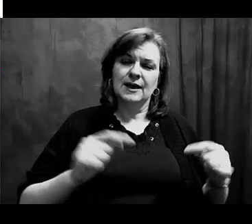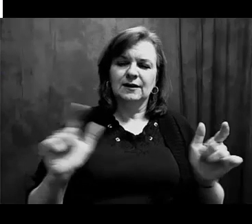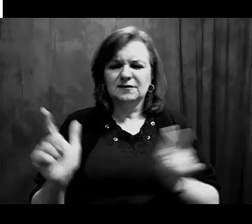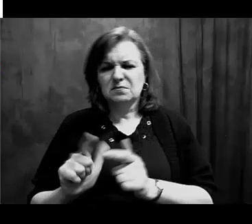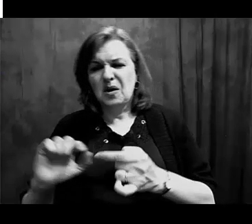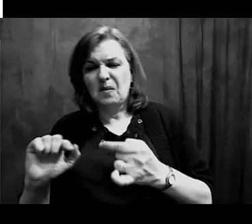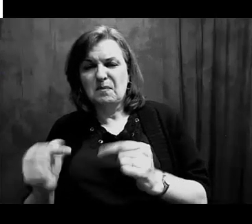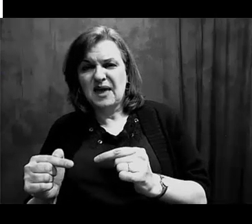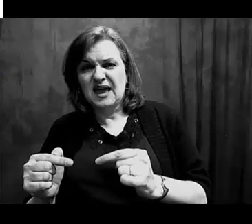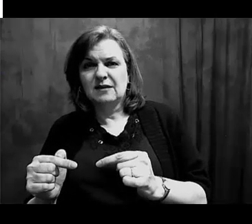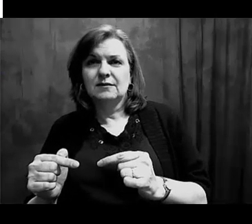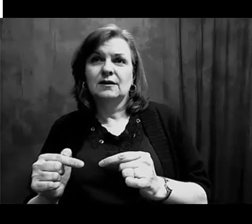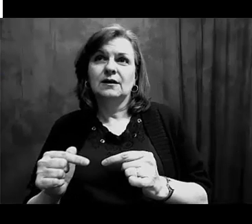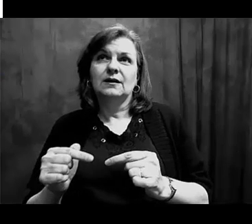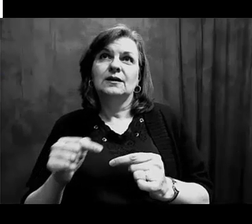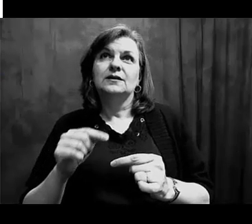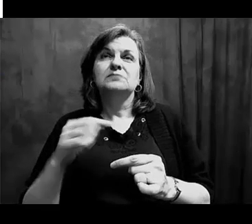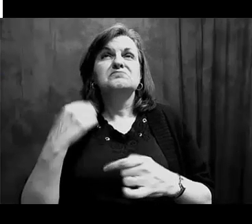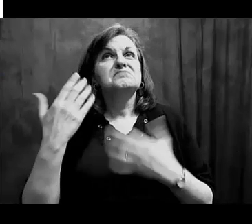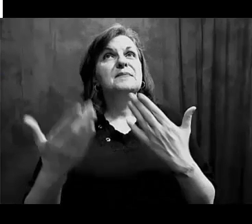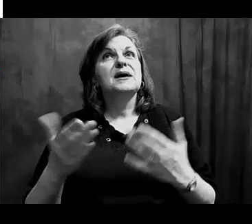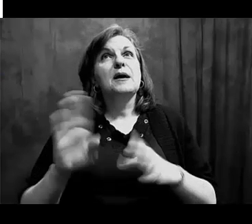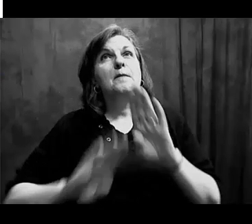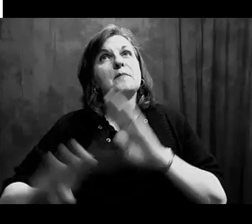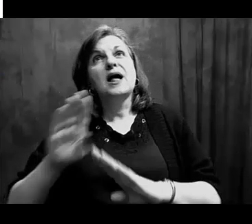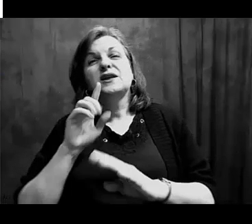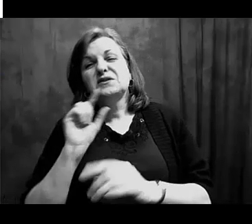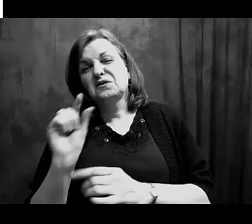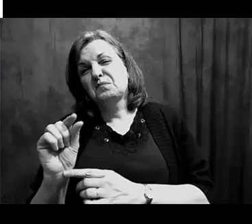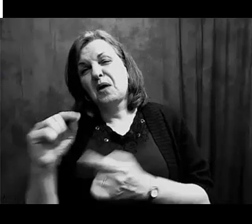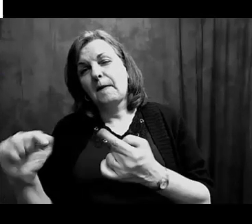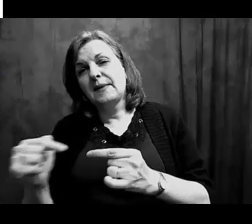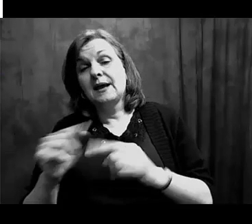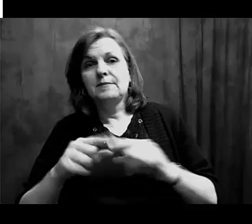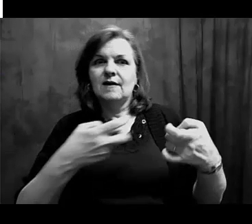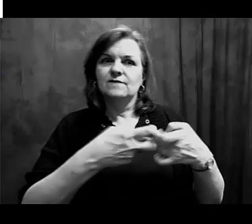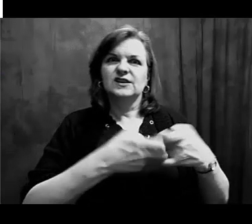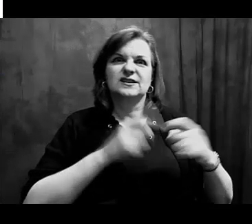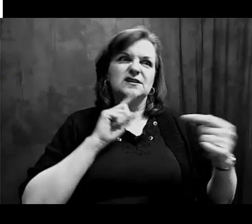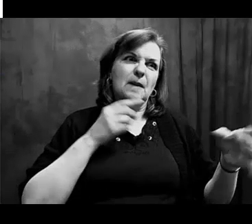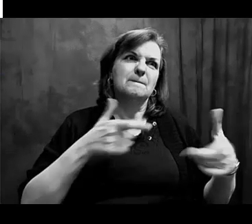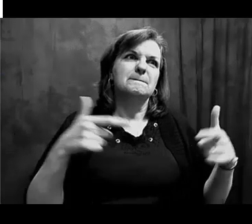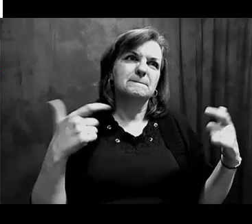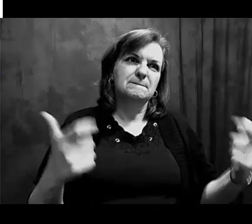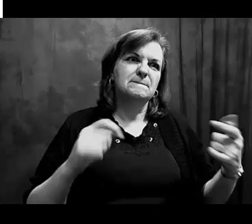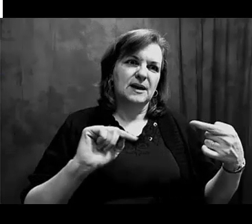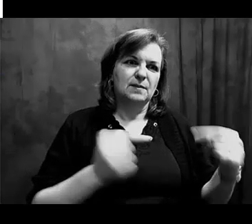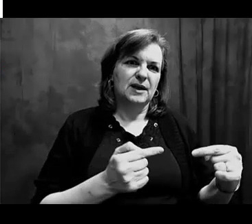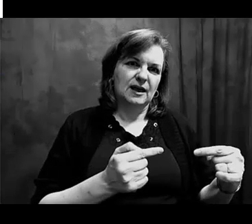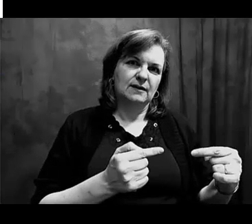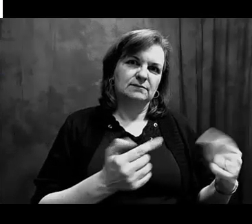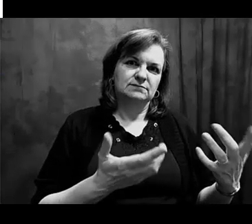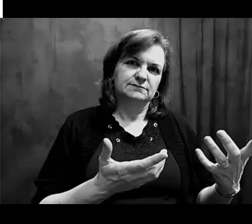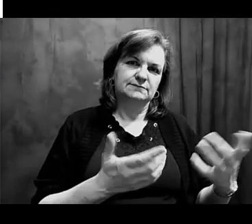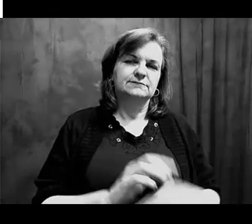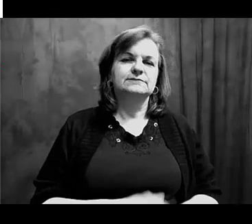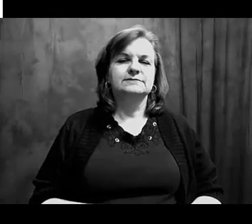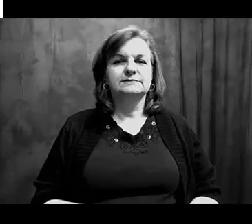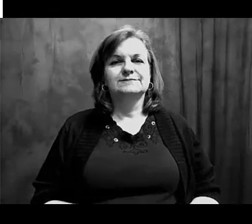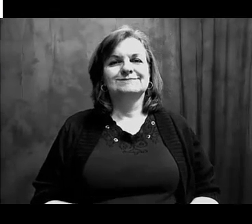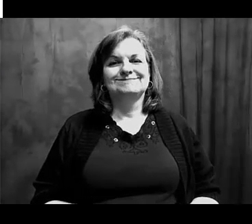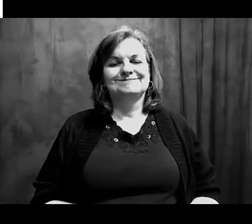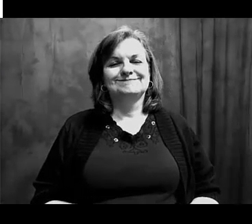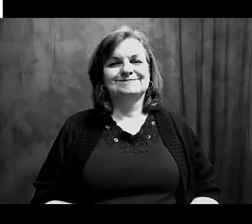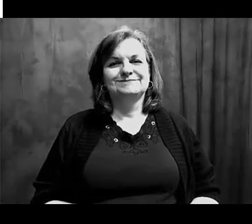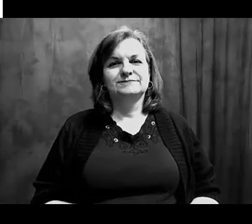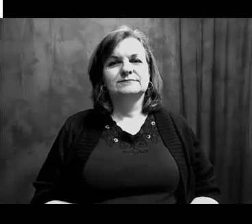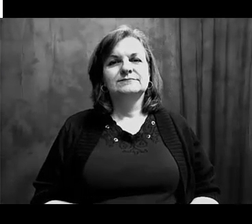maybe you consider biology to be a minor pain but physics to be a major pain!! ;-)